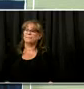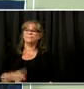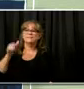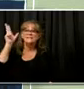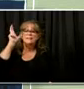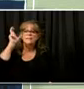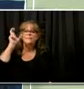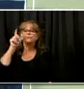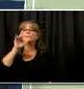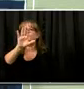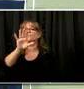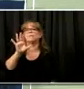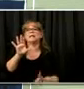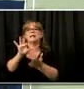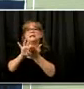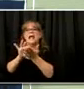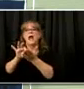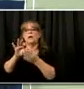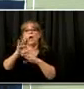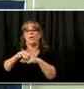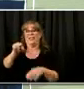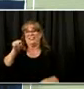they need to have their students enrolled by Thursday? Isn’t that part of this message?